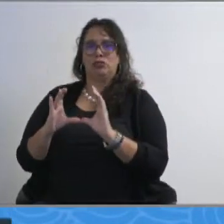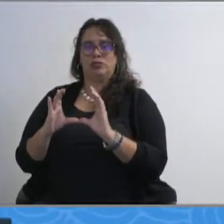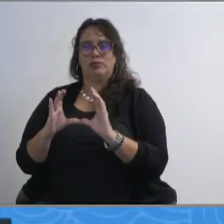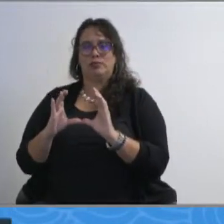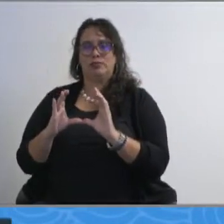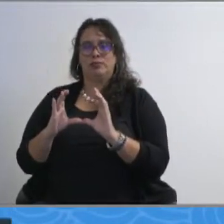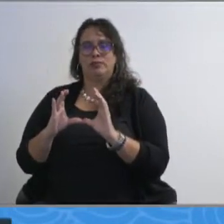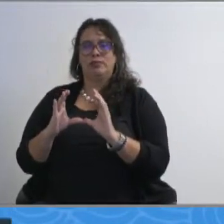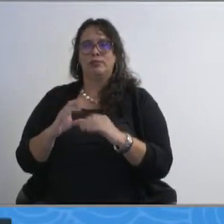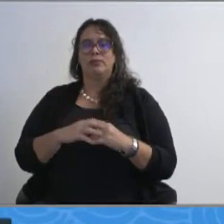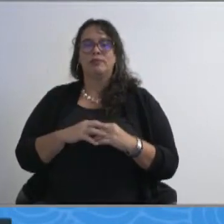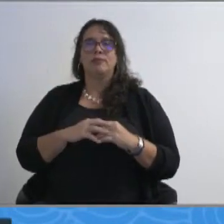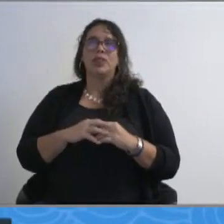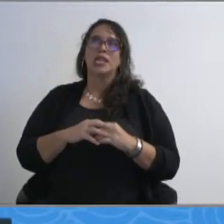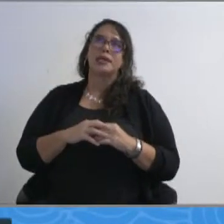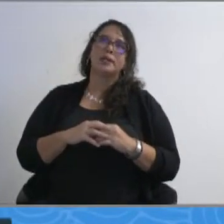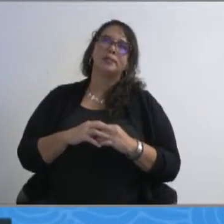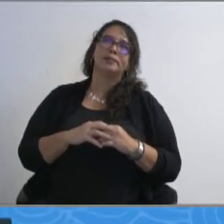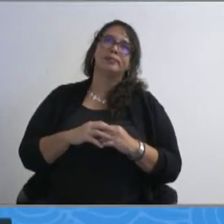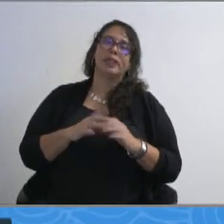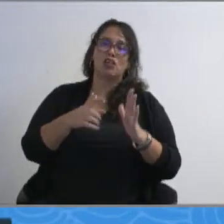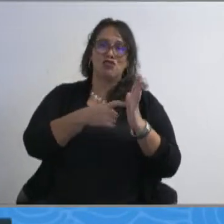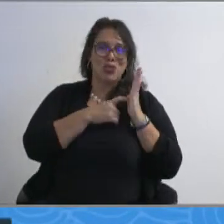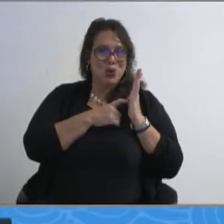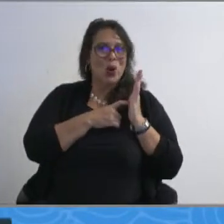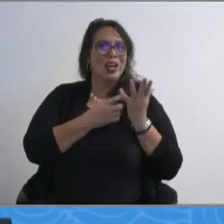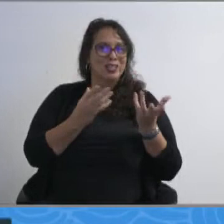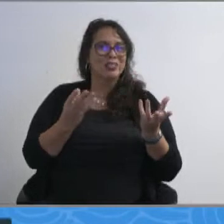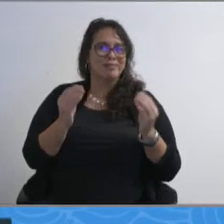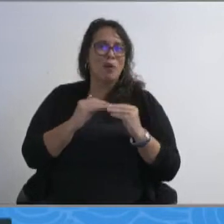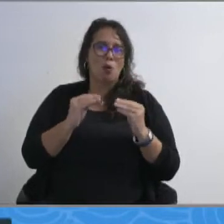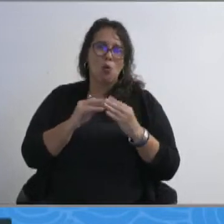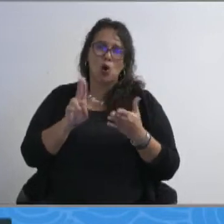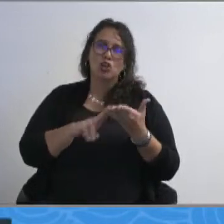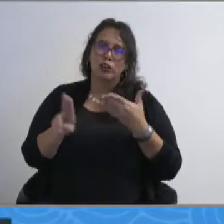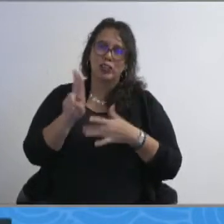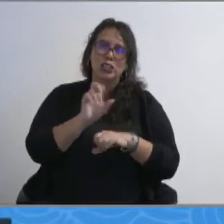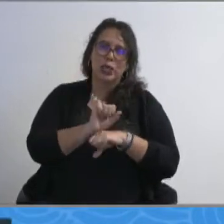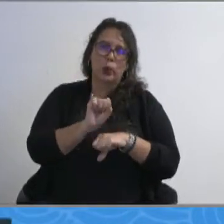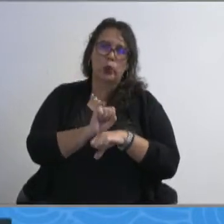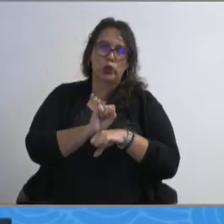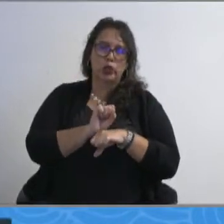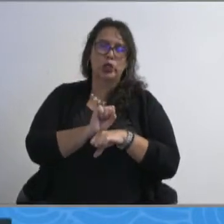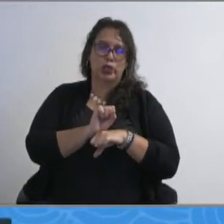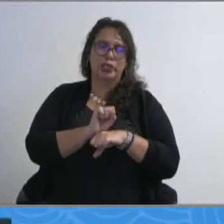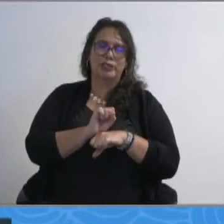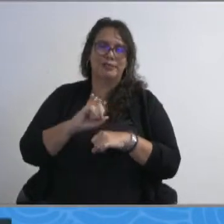You know, it does require more university work to be able to get a second credential,